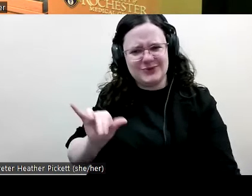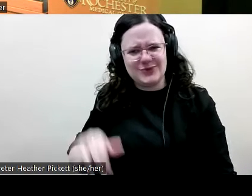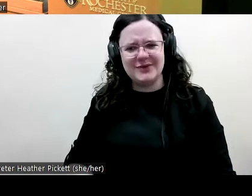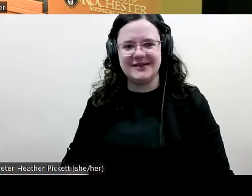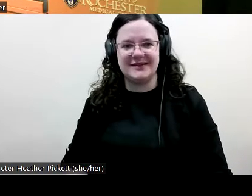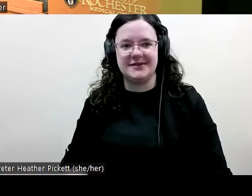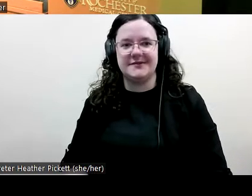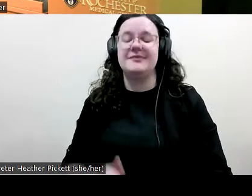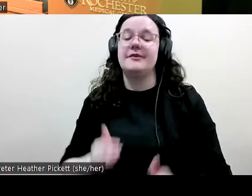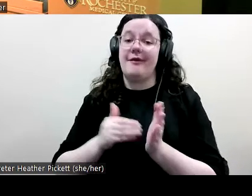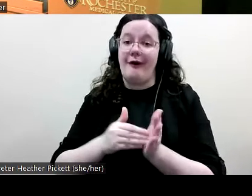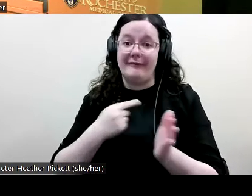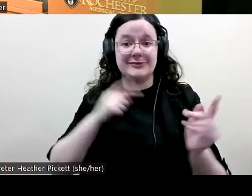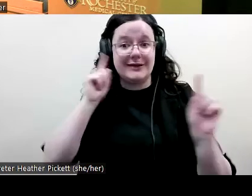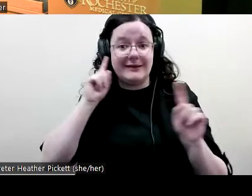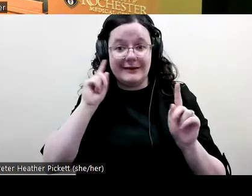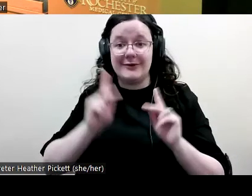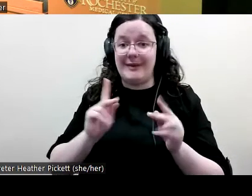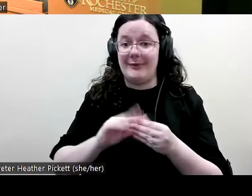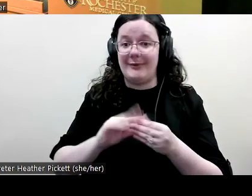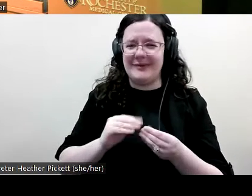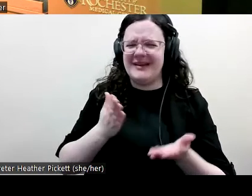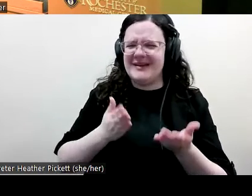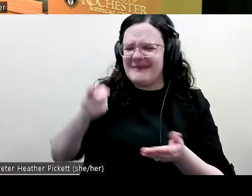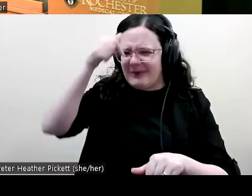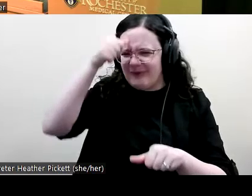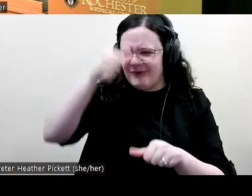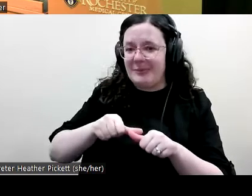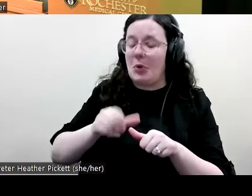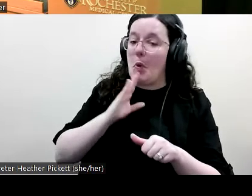you who are perhaps older remember the phrase the schizophrenic mother we used to blame mothers for